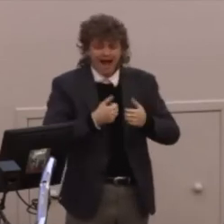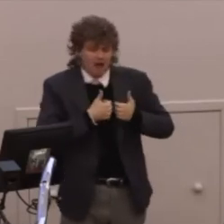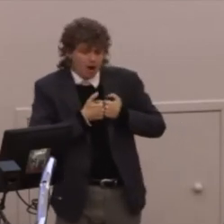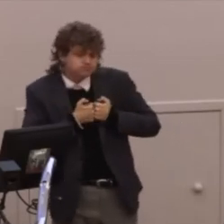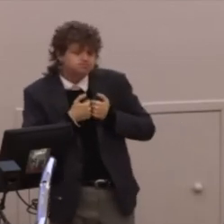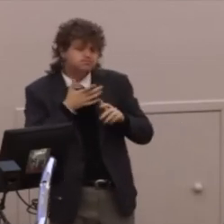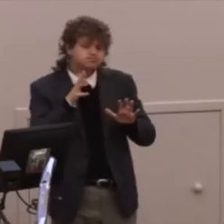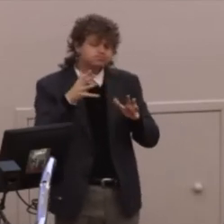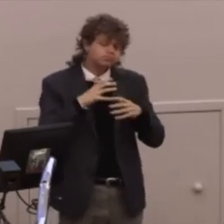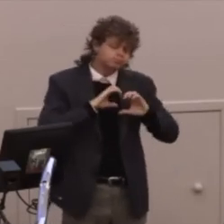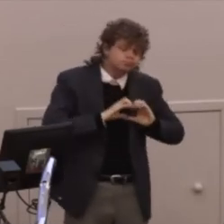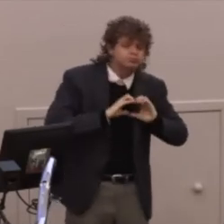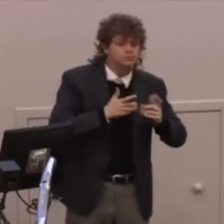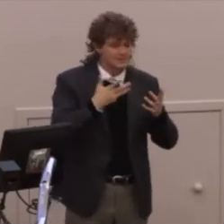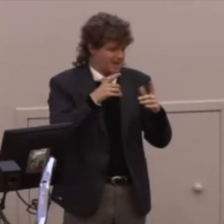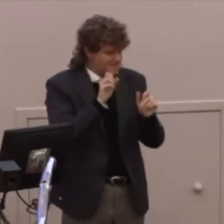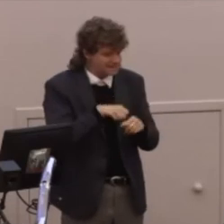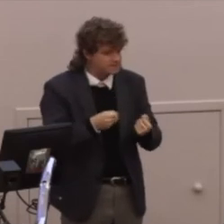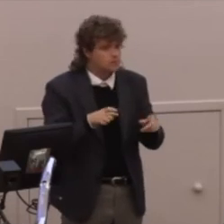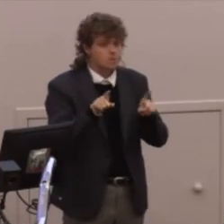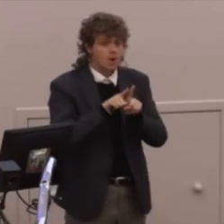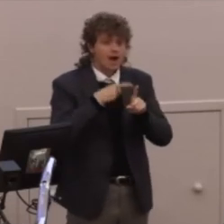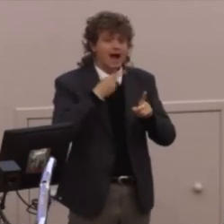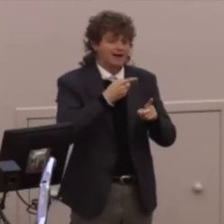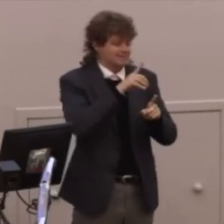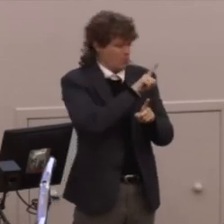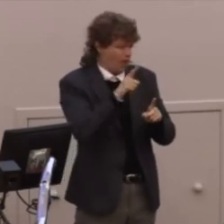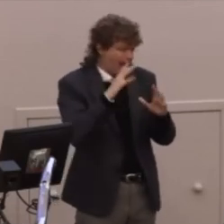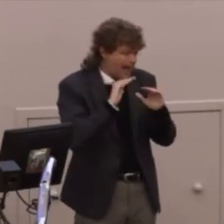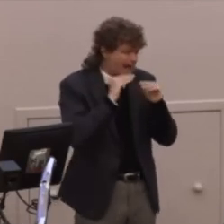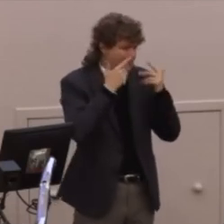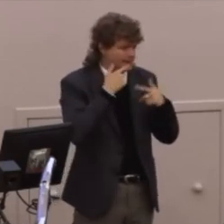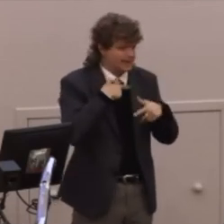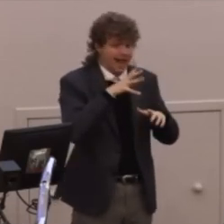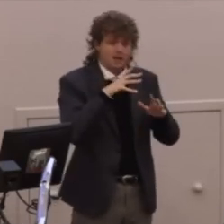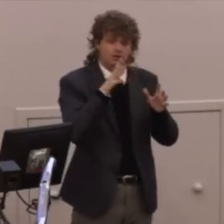And happiness and lack of choice in her own health. I also want to take you through how